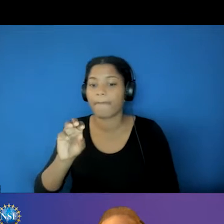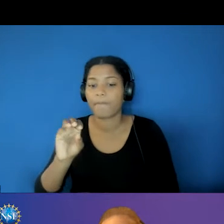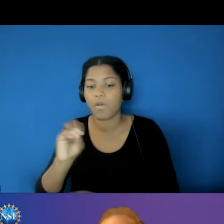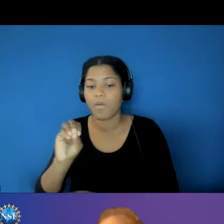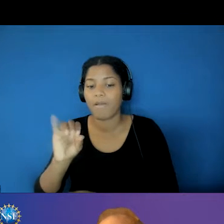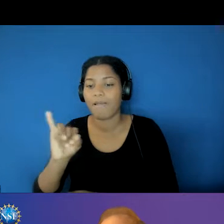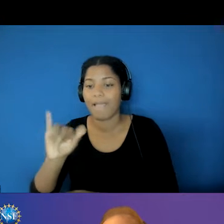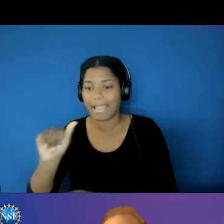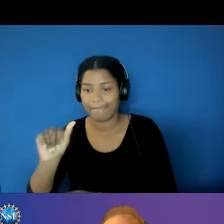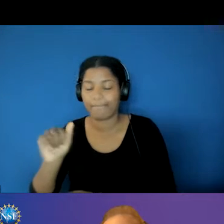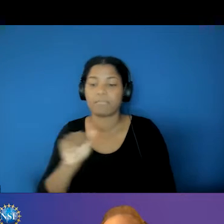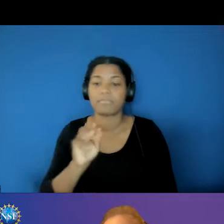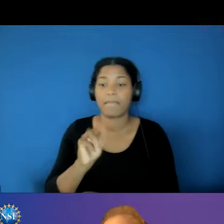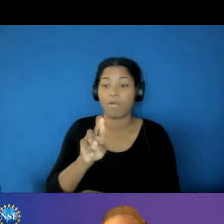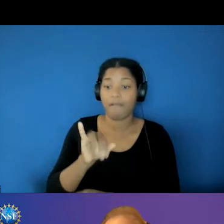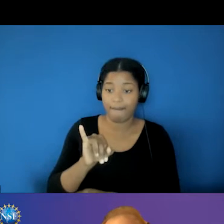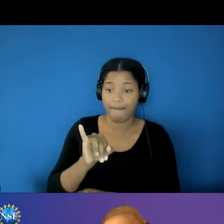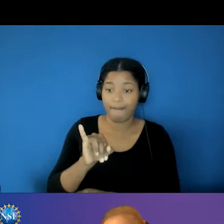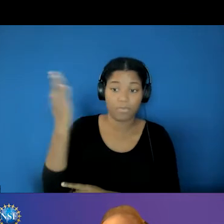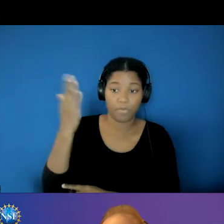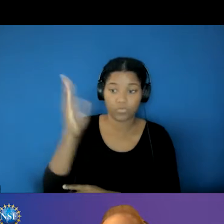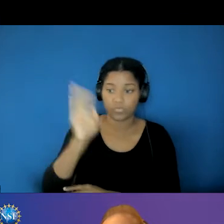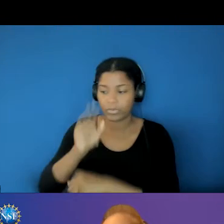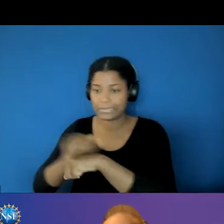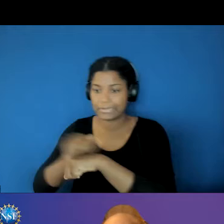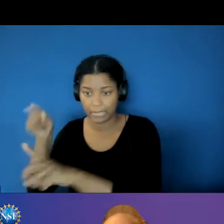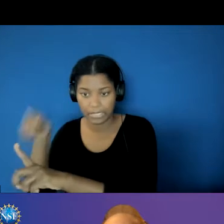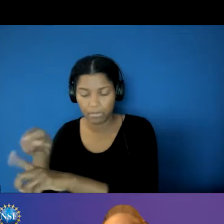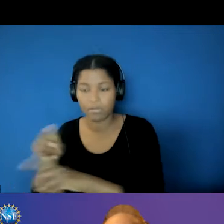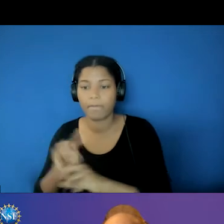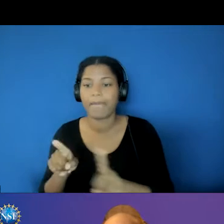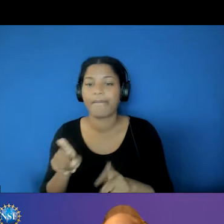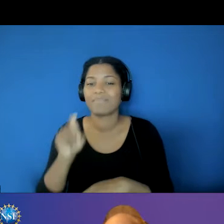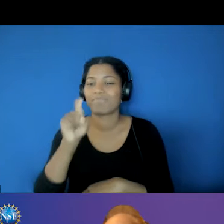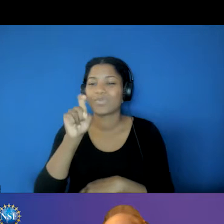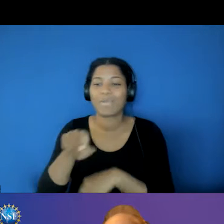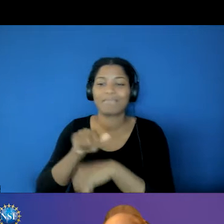are submitted to OIA. But you have to submit,